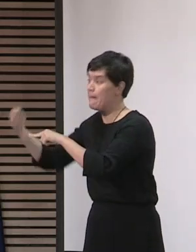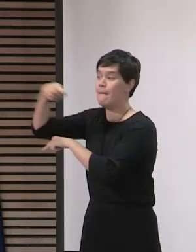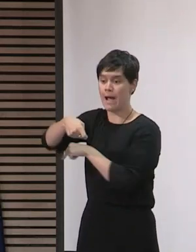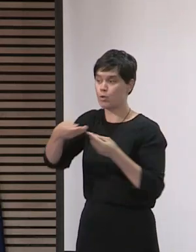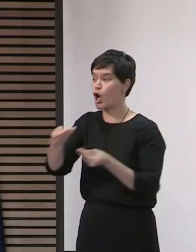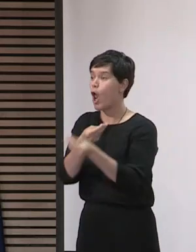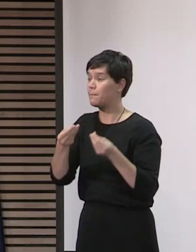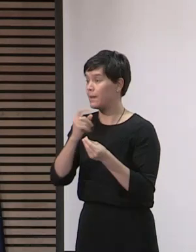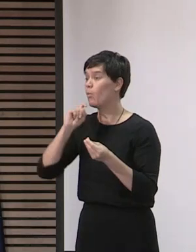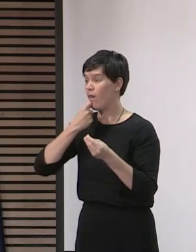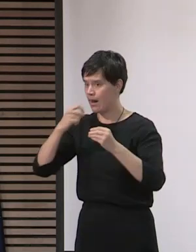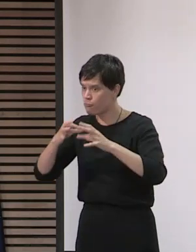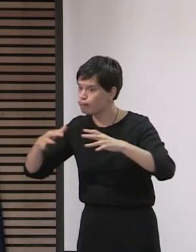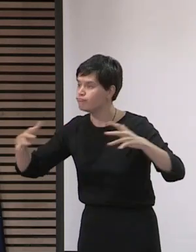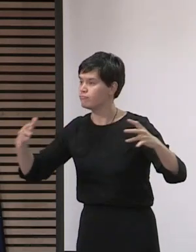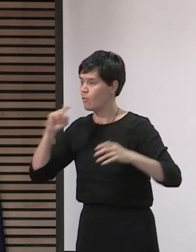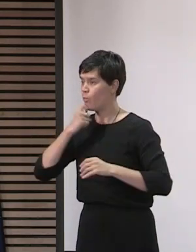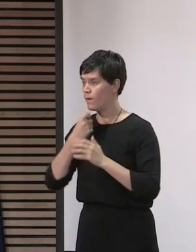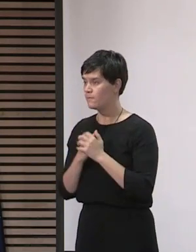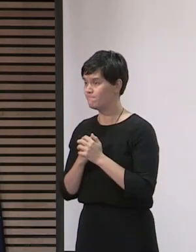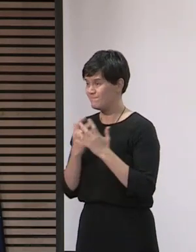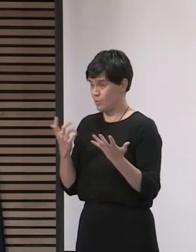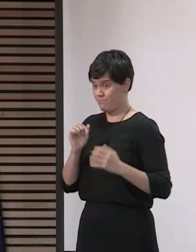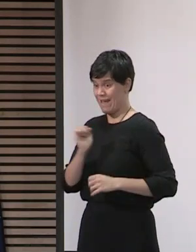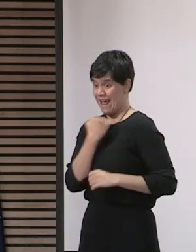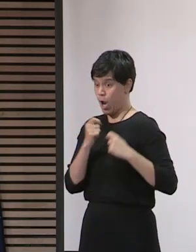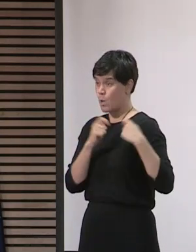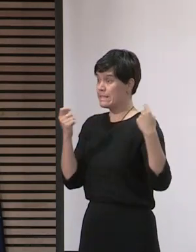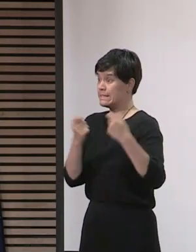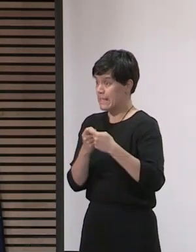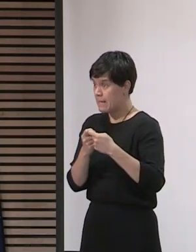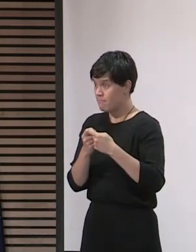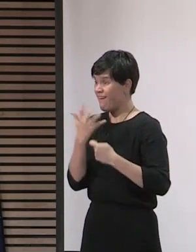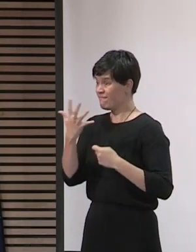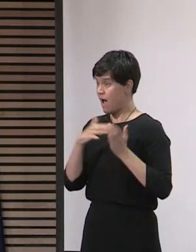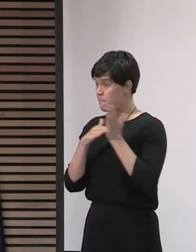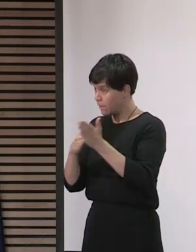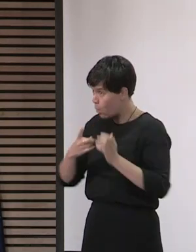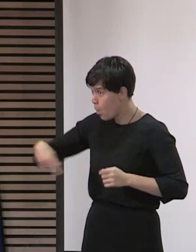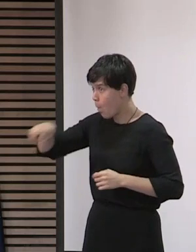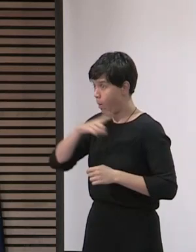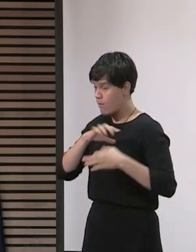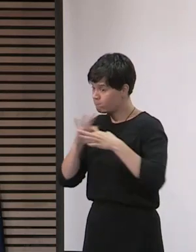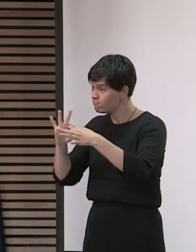also add much-needed stimulus to the economy. Our team of 5 million stuck together to